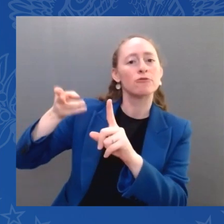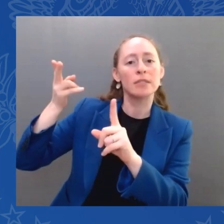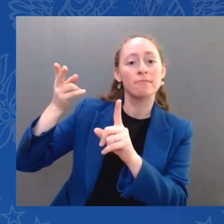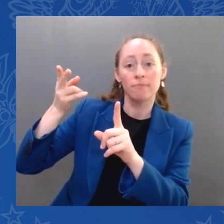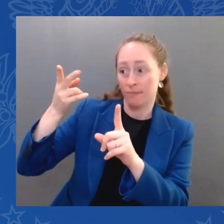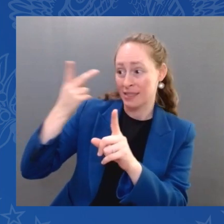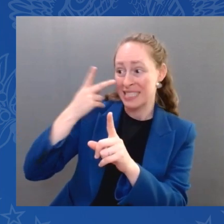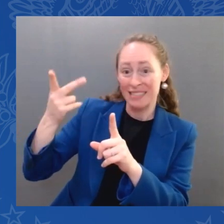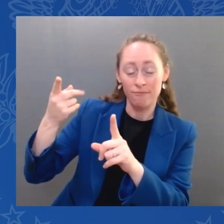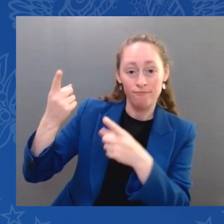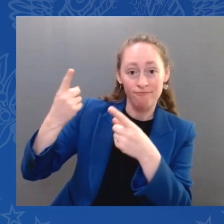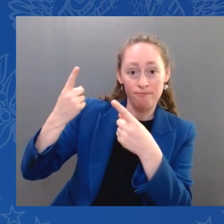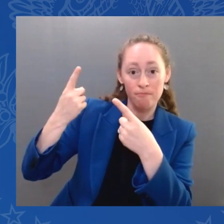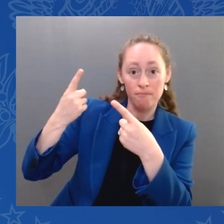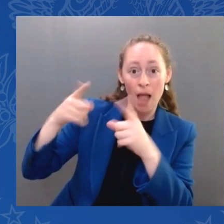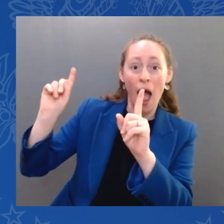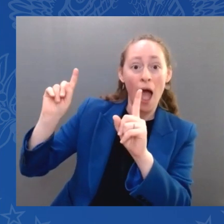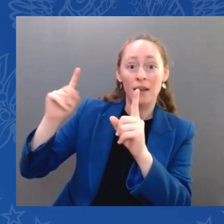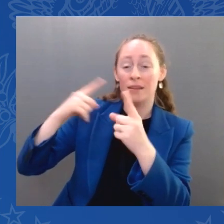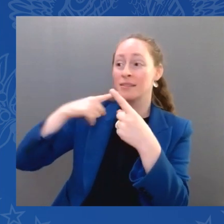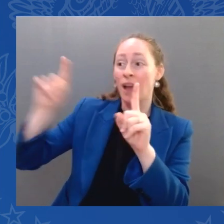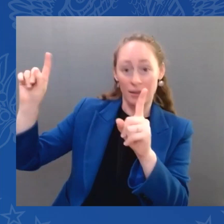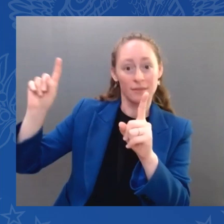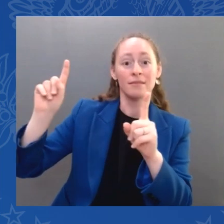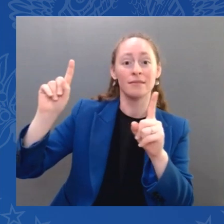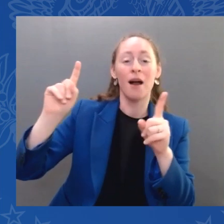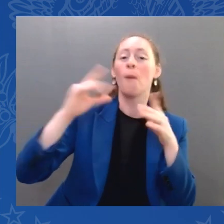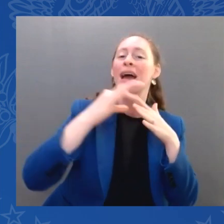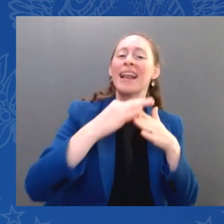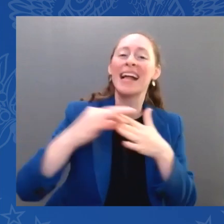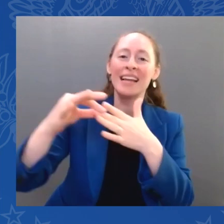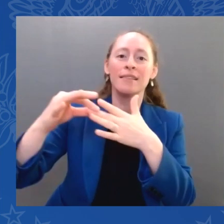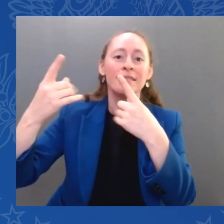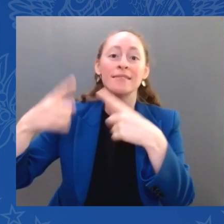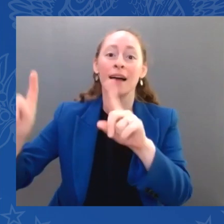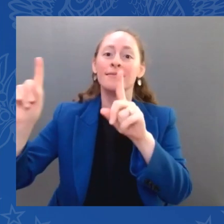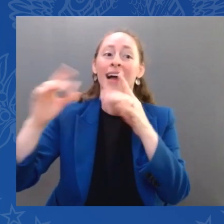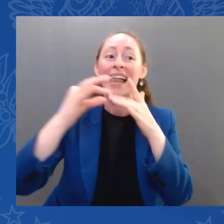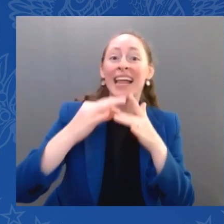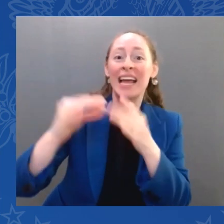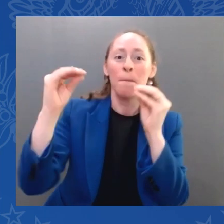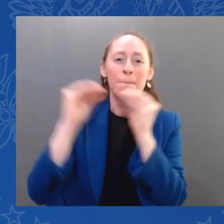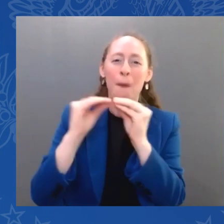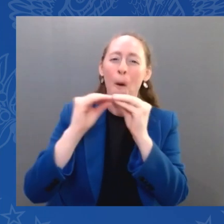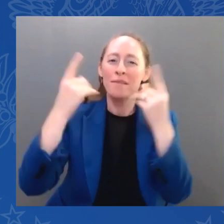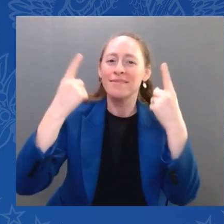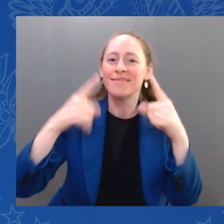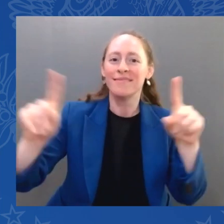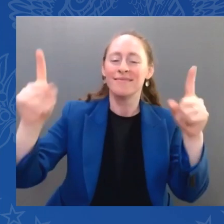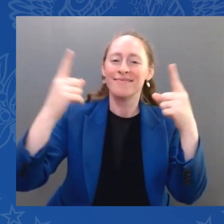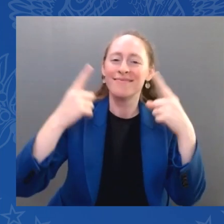when you do that for more progress to follow. We have finally moved that mountain -- a mountain of opposition, obstruction,